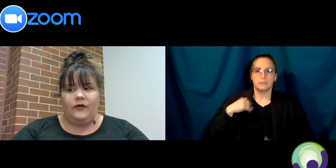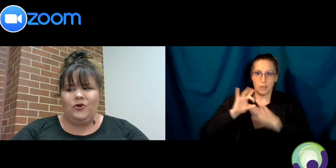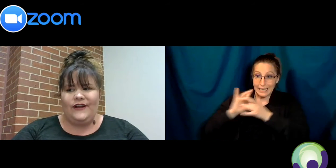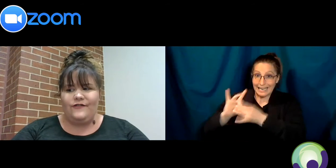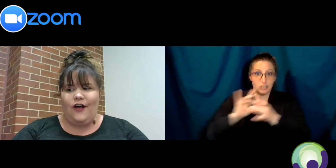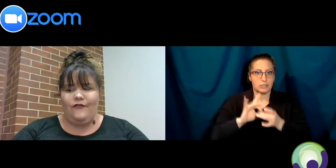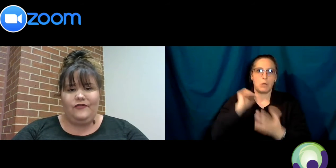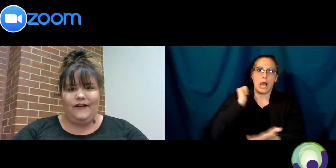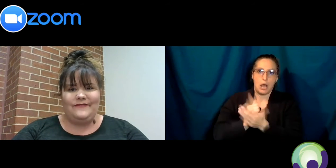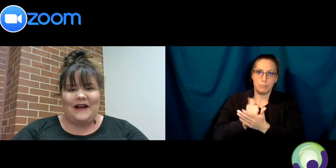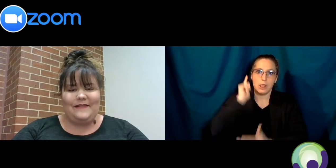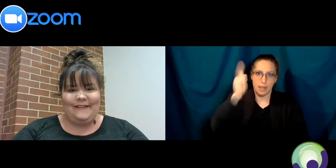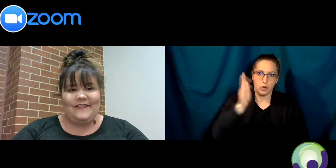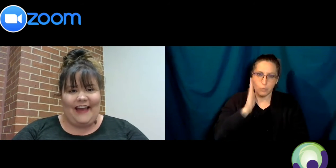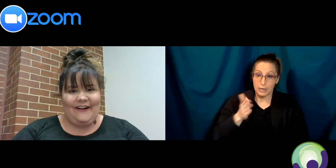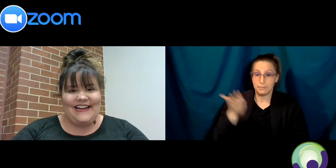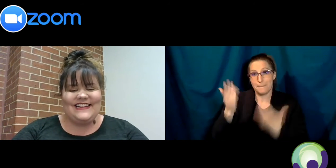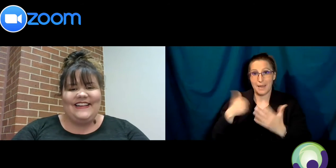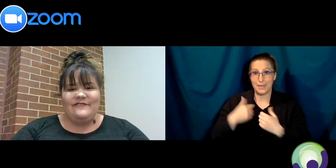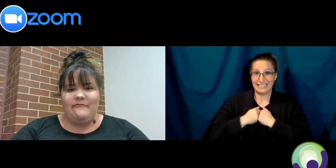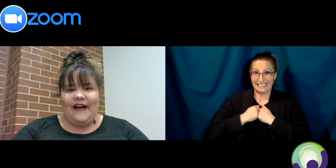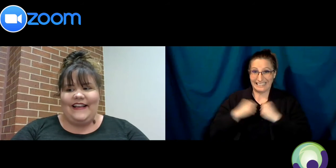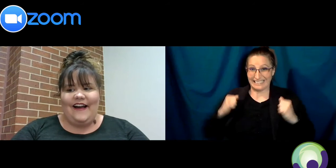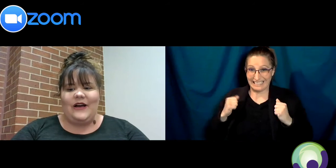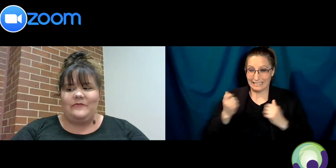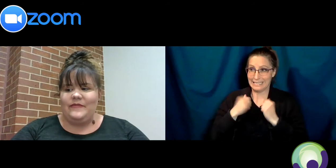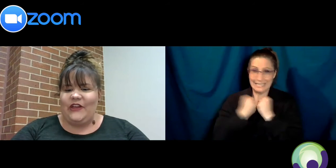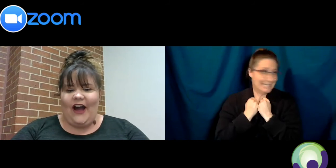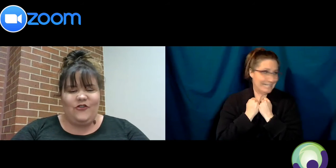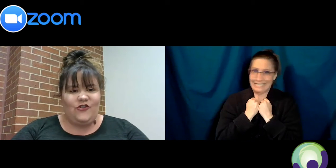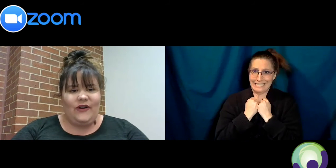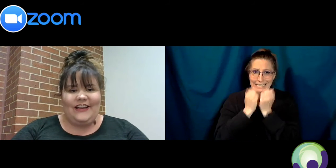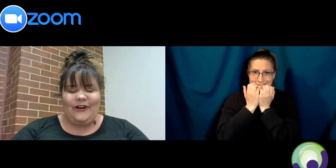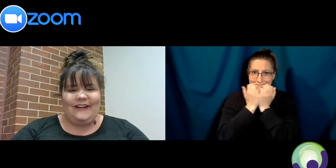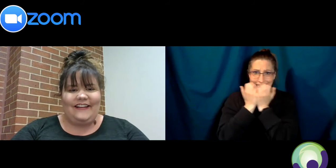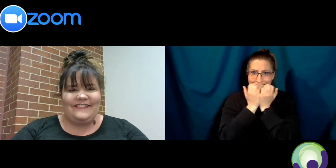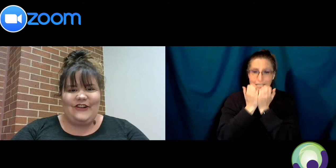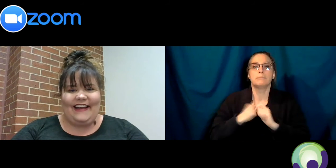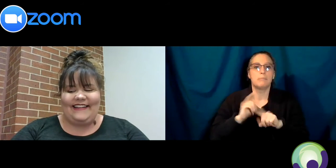putting yourself out there might be a little scary, but you have to do it if you're going to try and